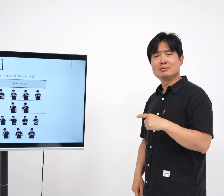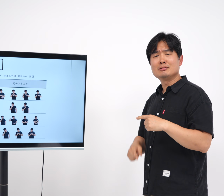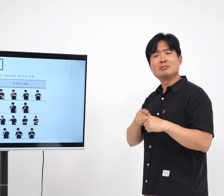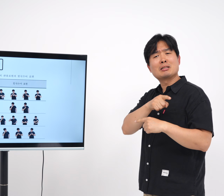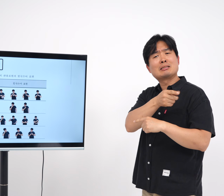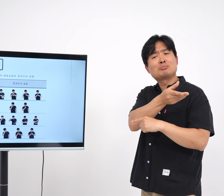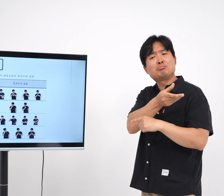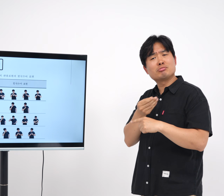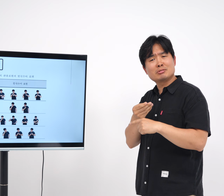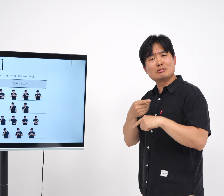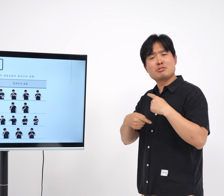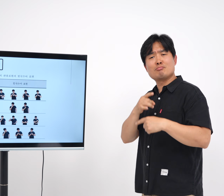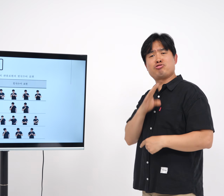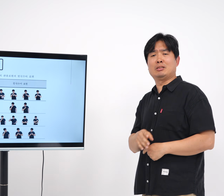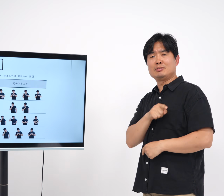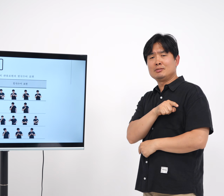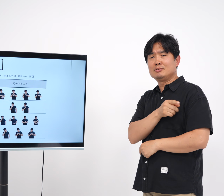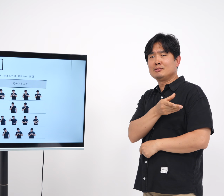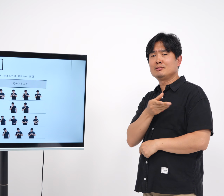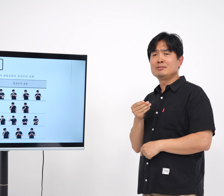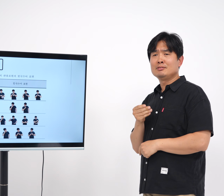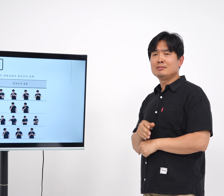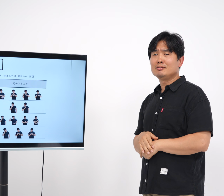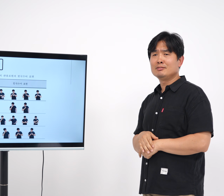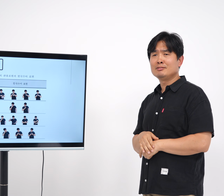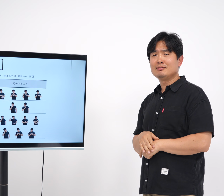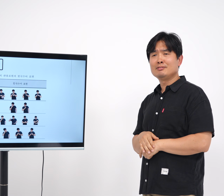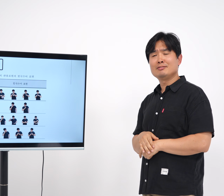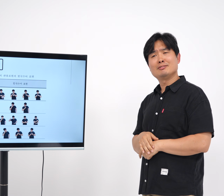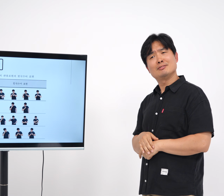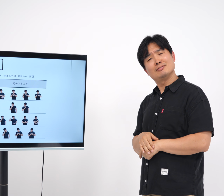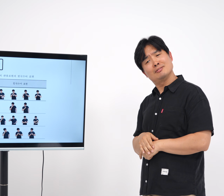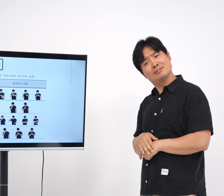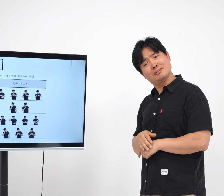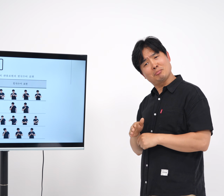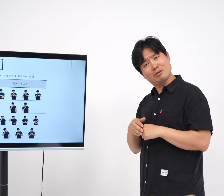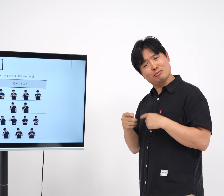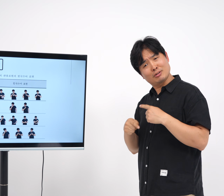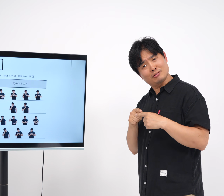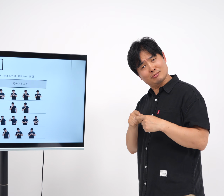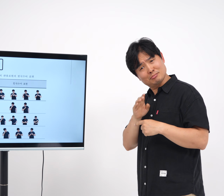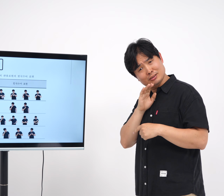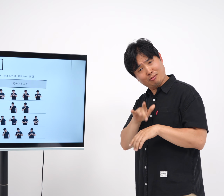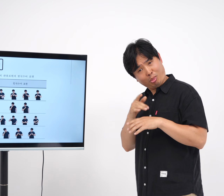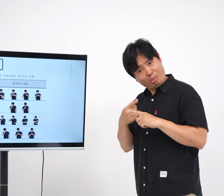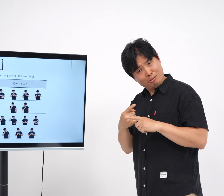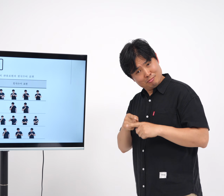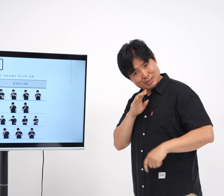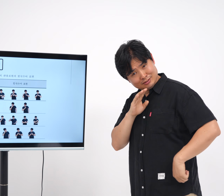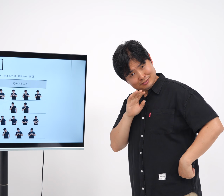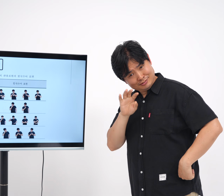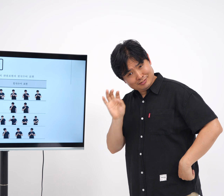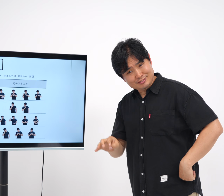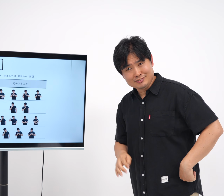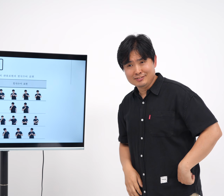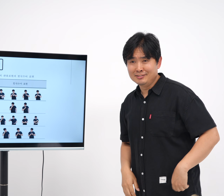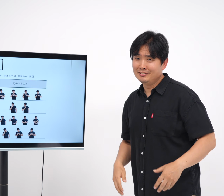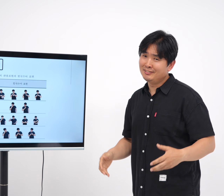It's just a sign language that borrows Korean. Can it be said to be an idiomatic expression in sign language as well?